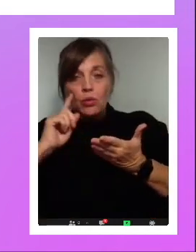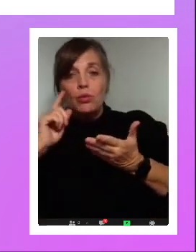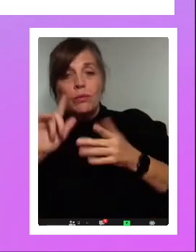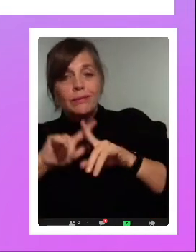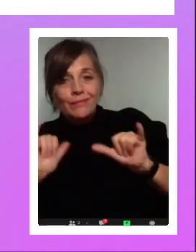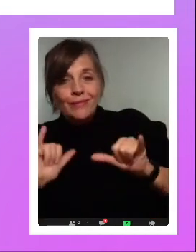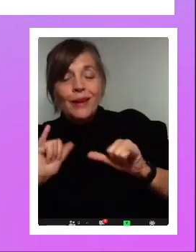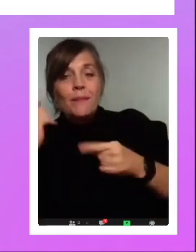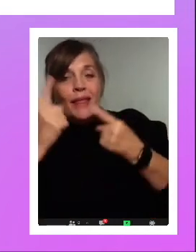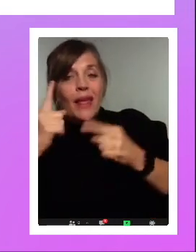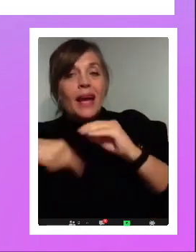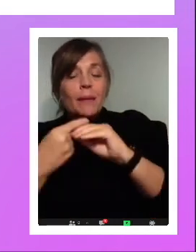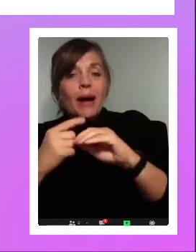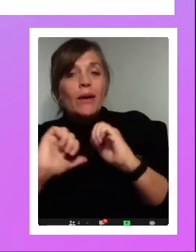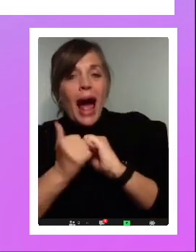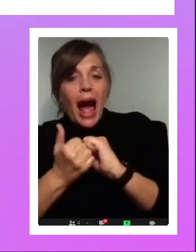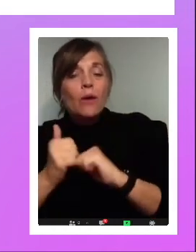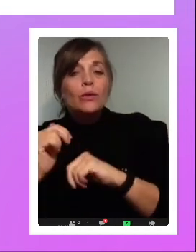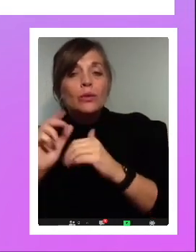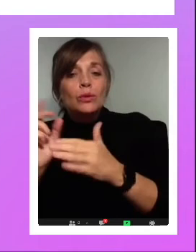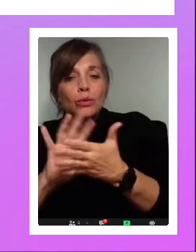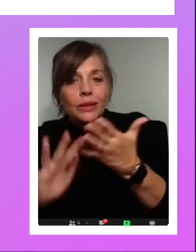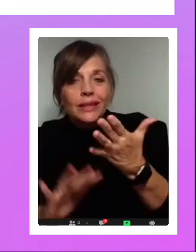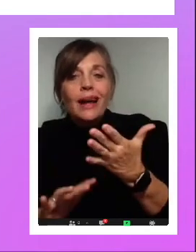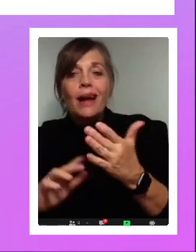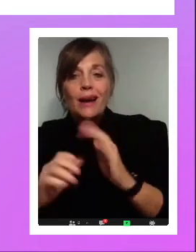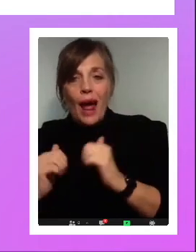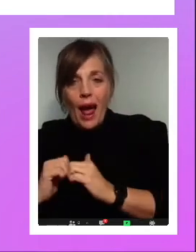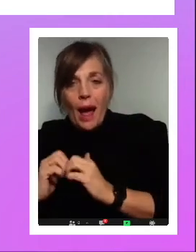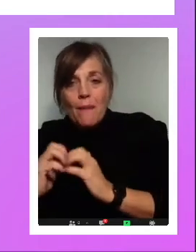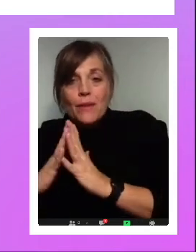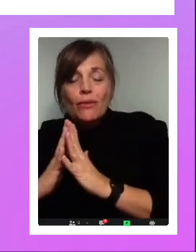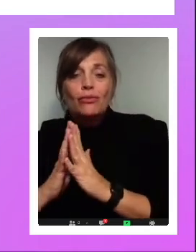Yeah, fantastic response I love that.